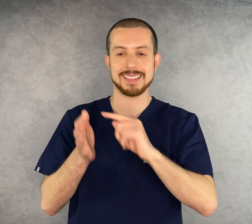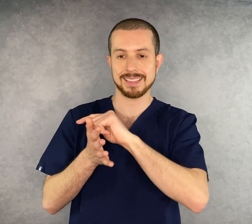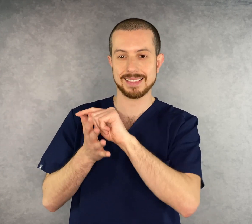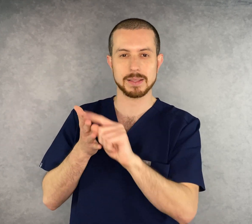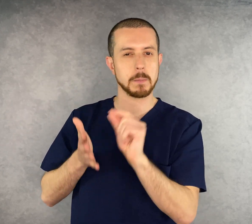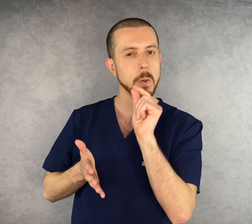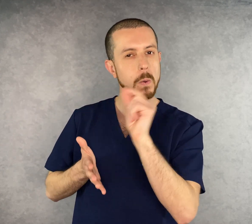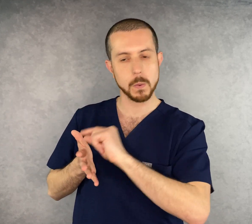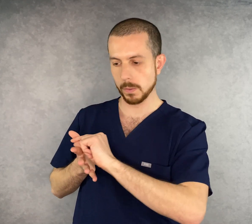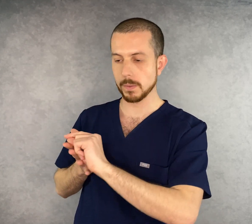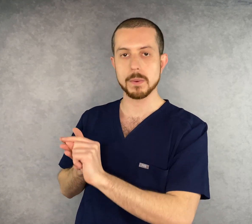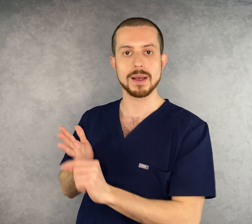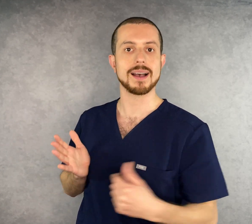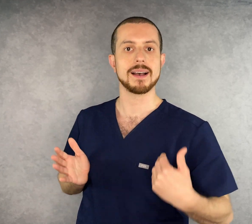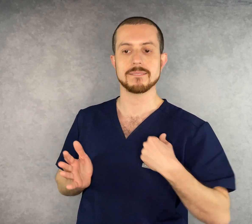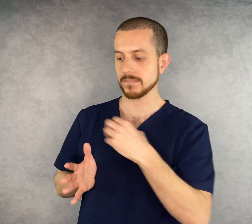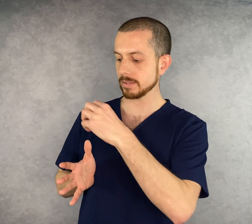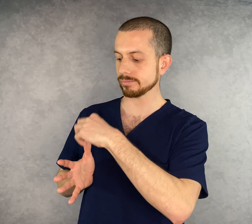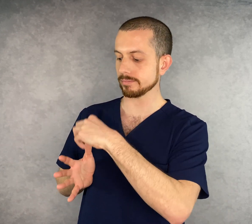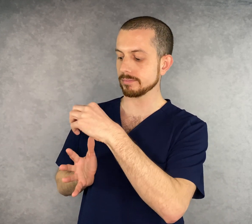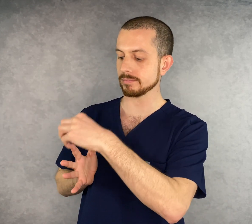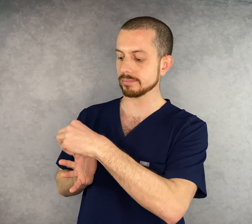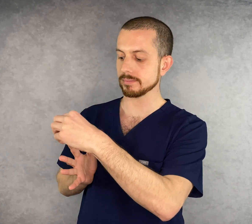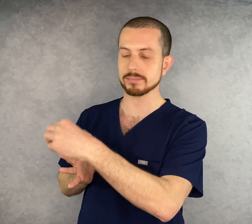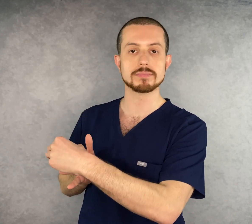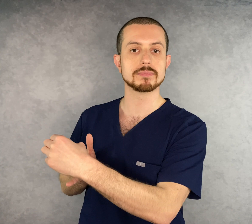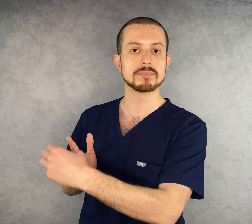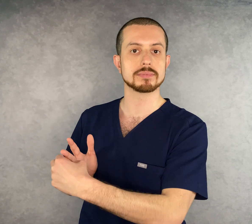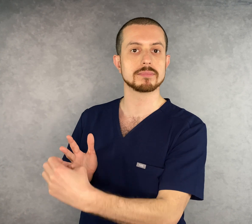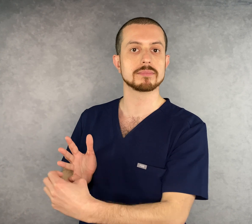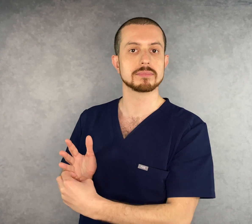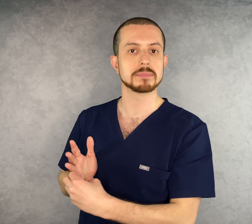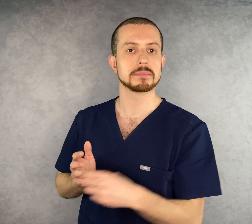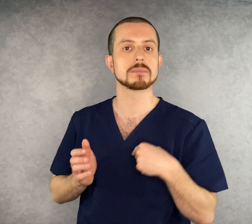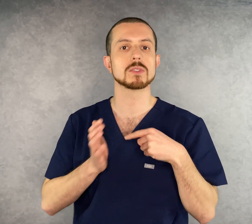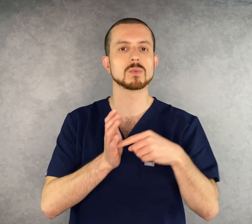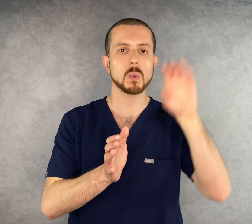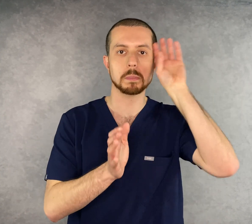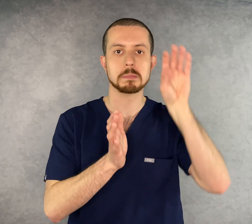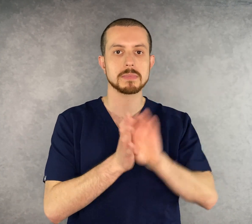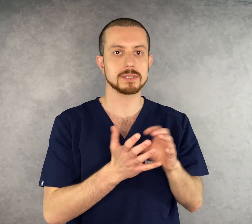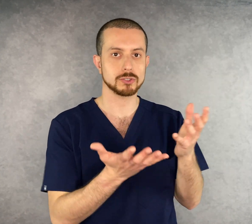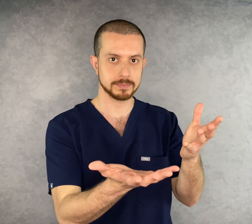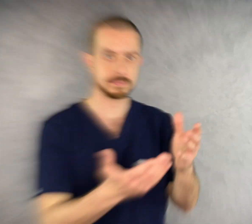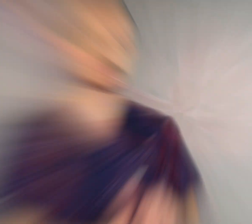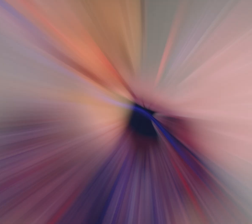into the lungs and at the end of the branches there are tiny air sacs. I'll show you a picture.